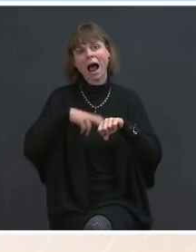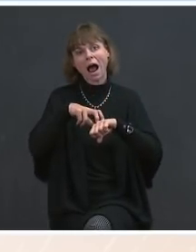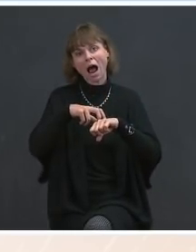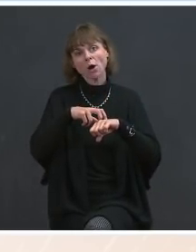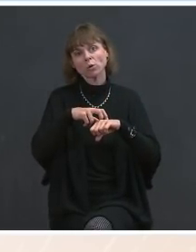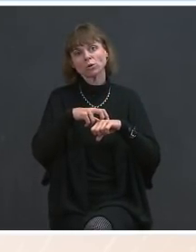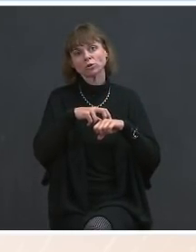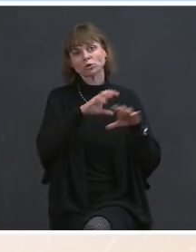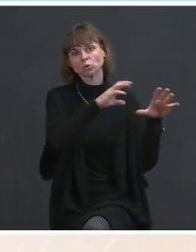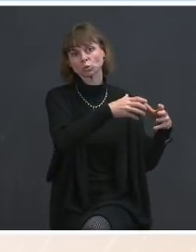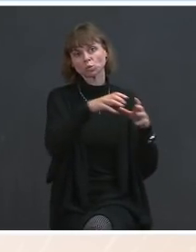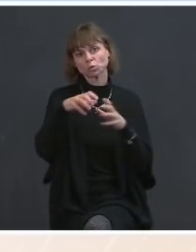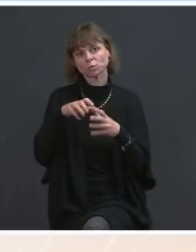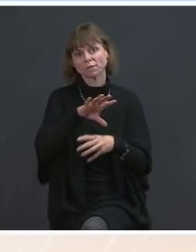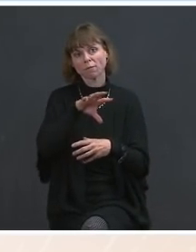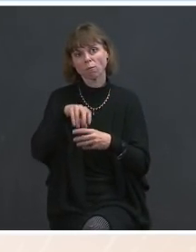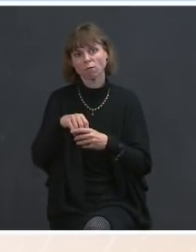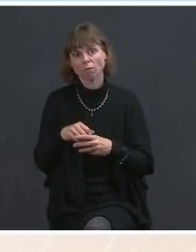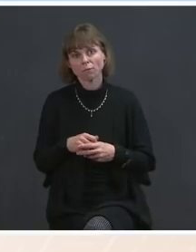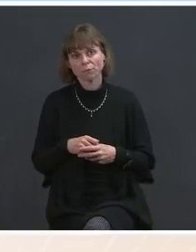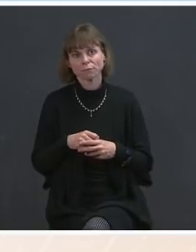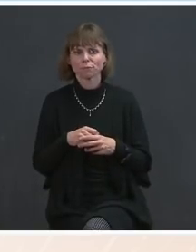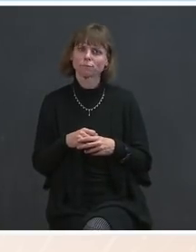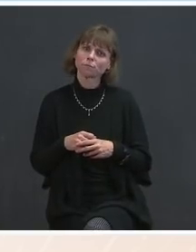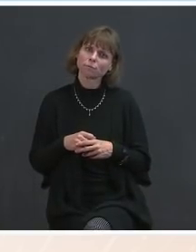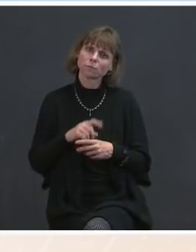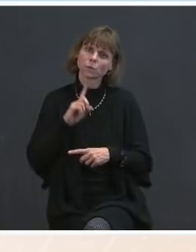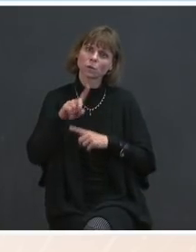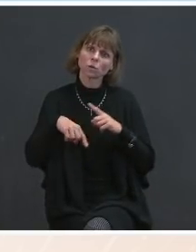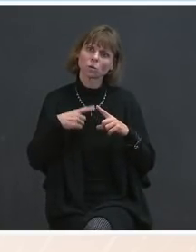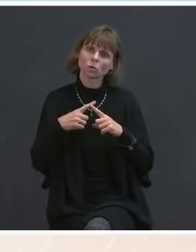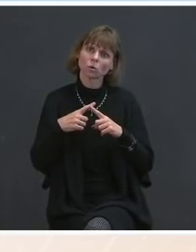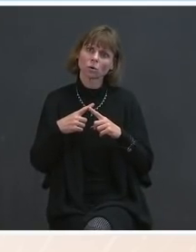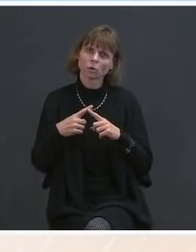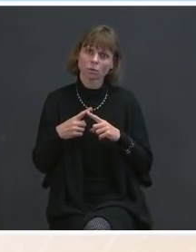Ms. Psaki: Sure. The Press: When does Gene start? Ms. Psaki: Hmm, let me see what I have here for you.